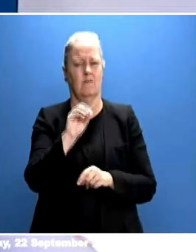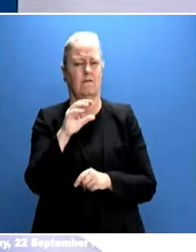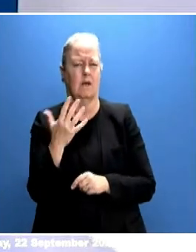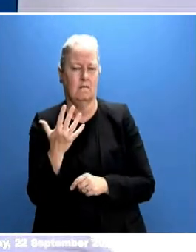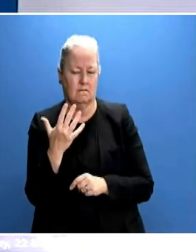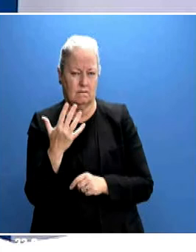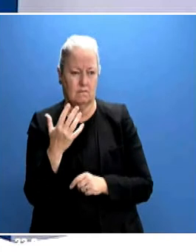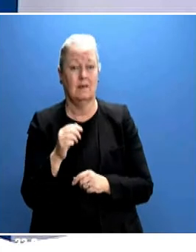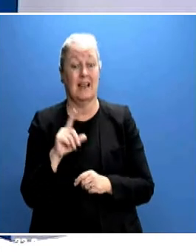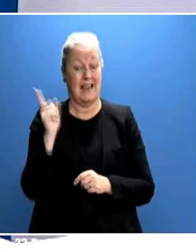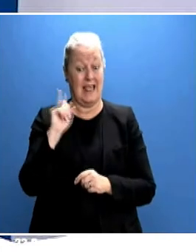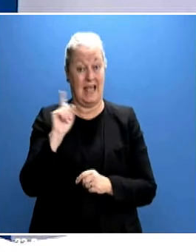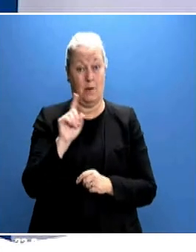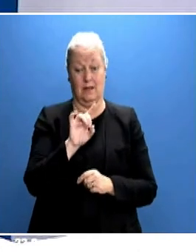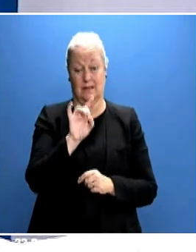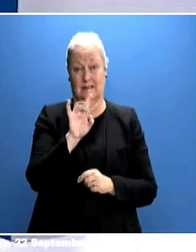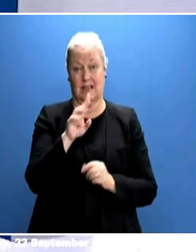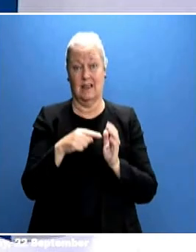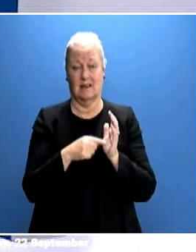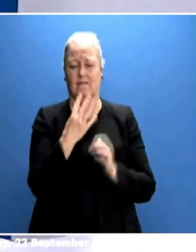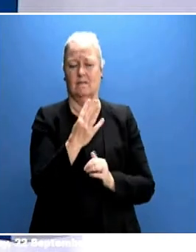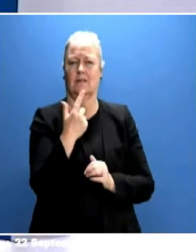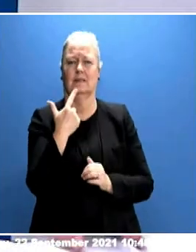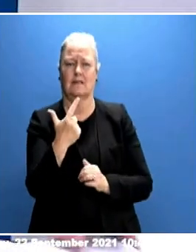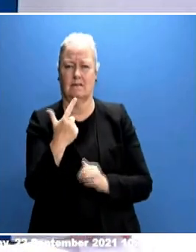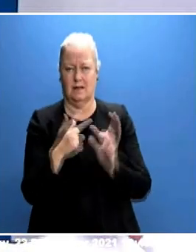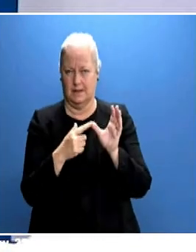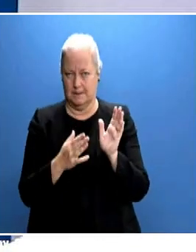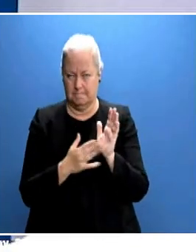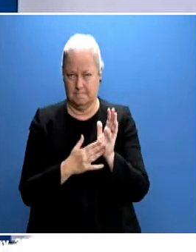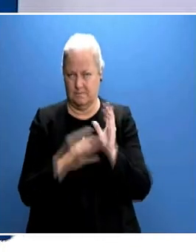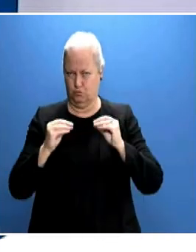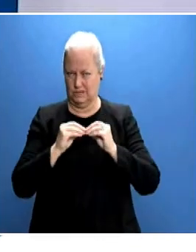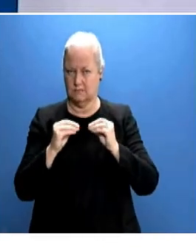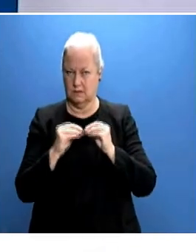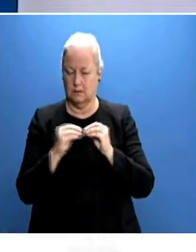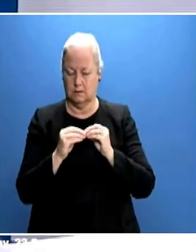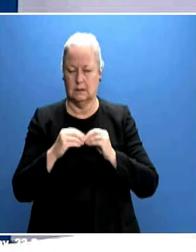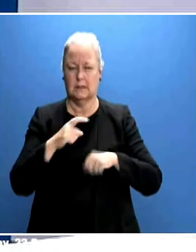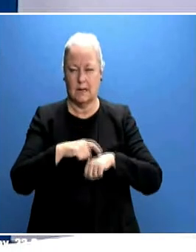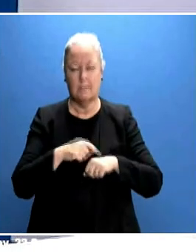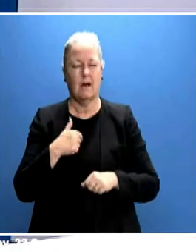It's currently 10:47 Brisbane-time, but I would appreciate some time